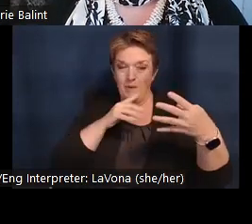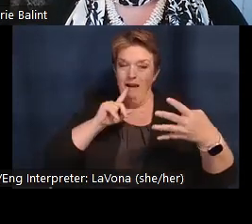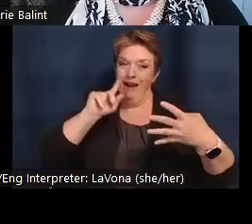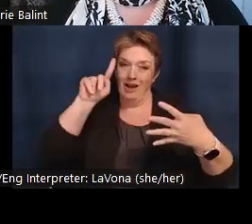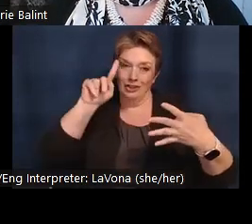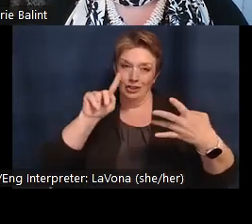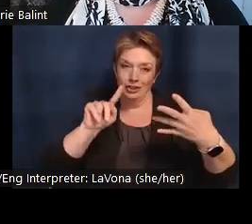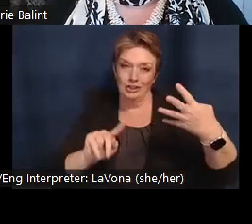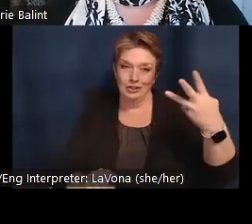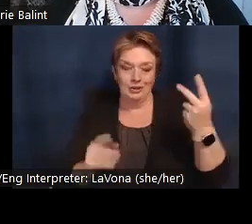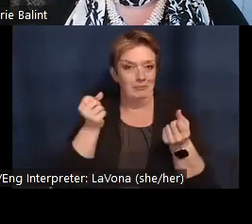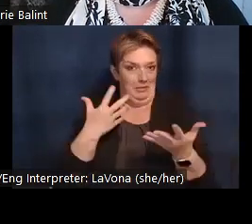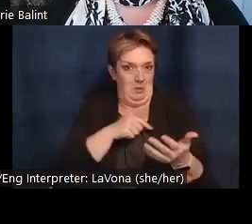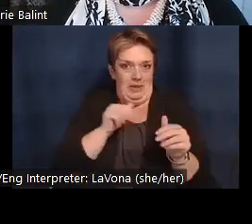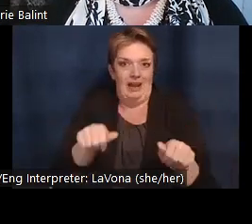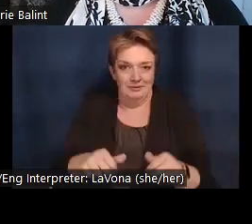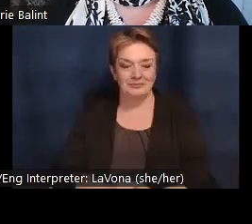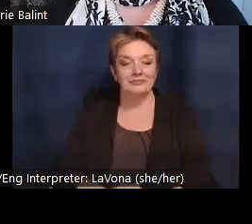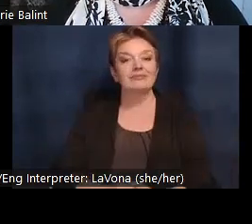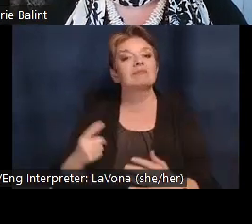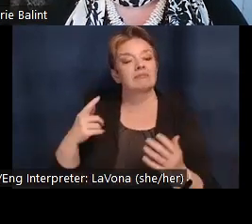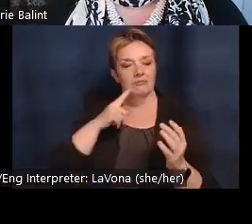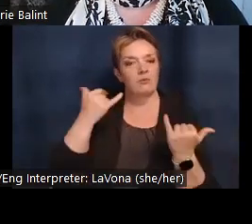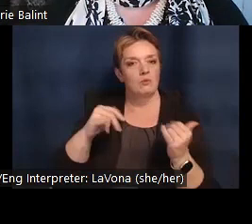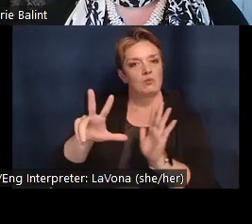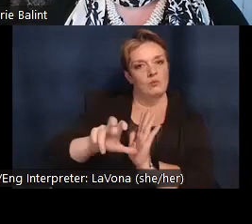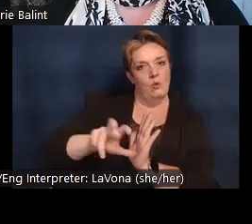This event is being recorded and will be made available online in the coming weeks.